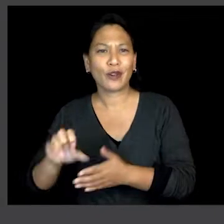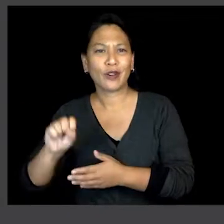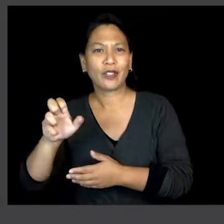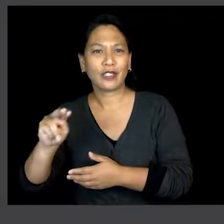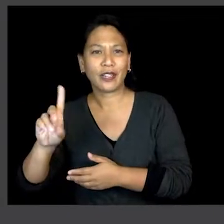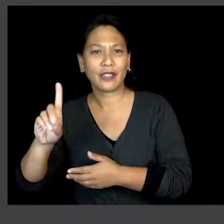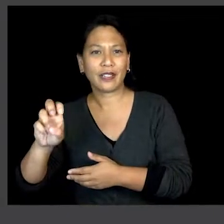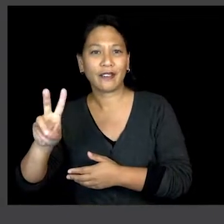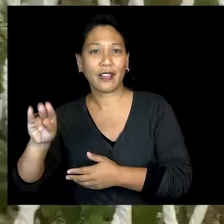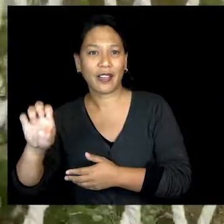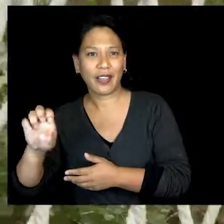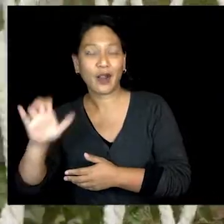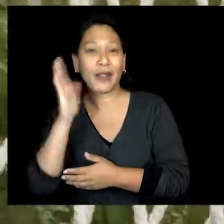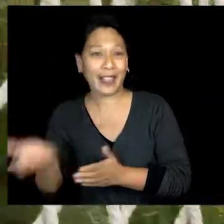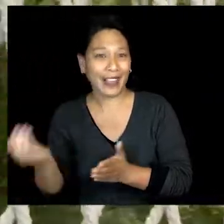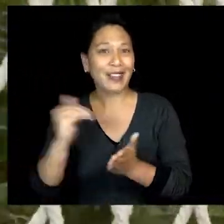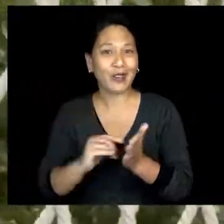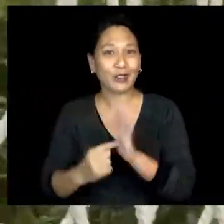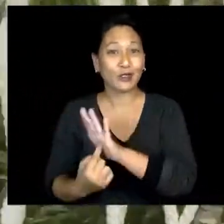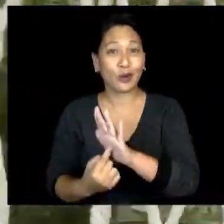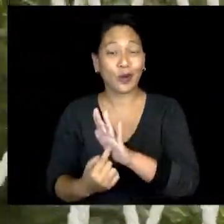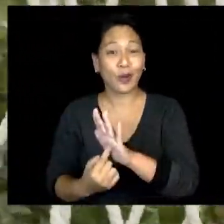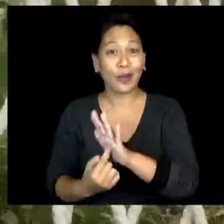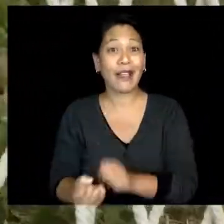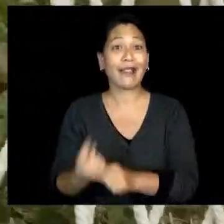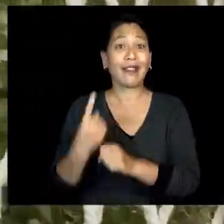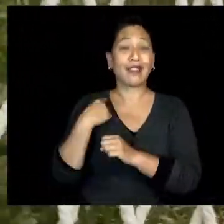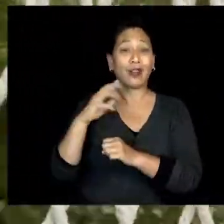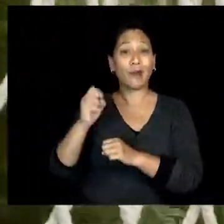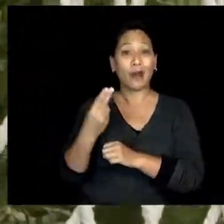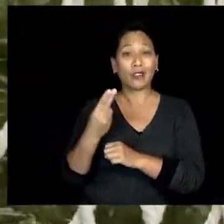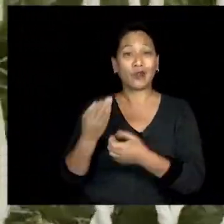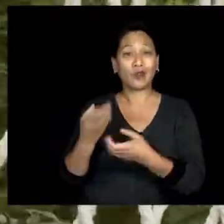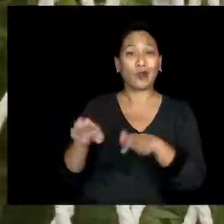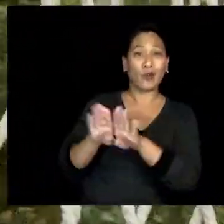is coming back to life. It closed on March 13, 2020. It will be reopening